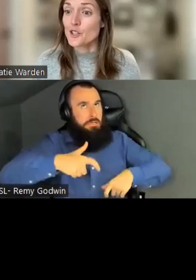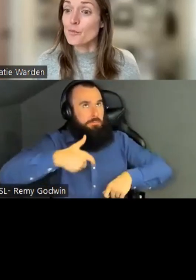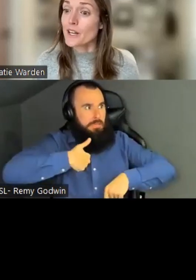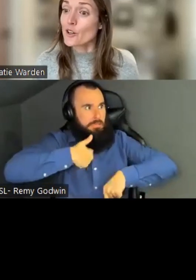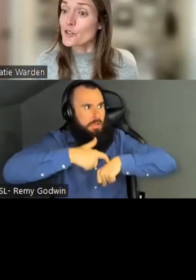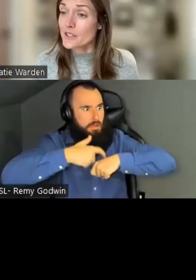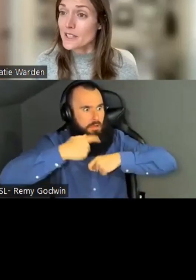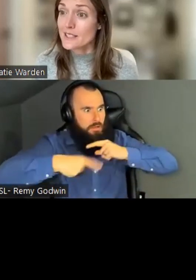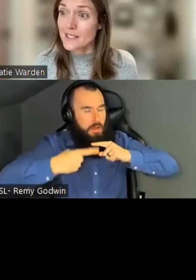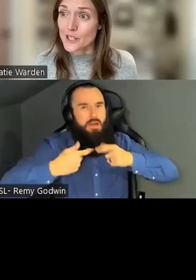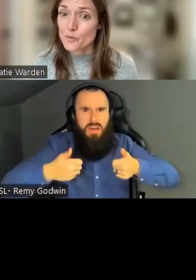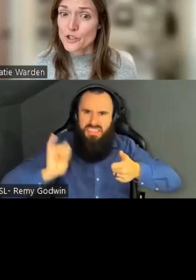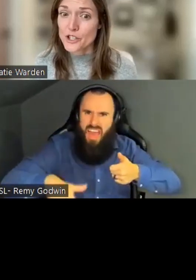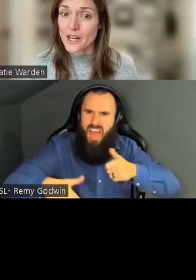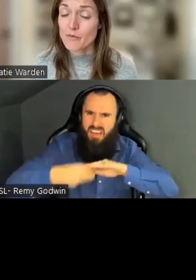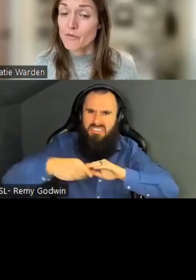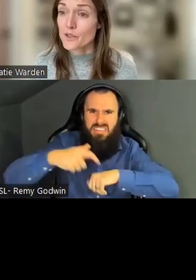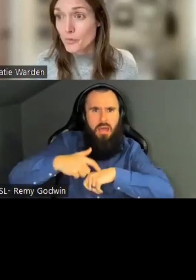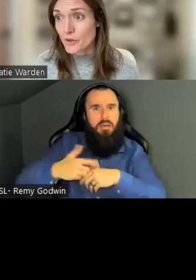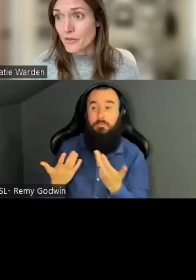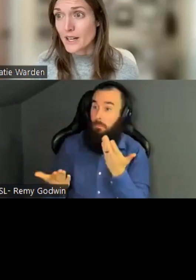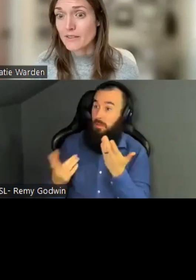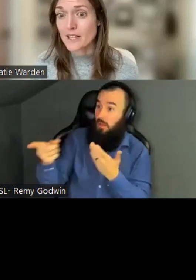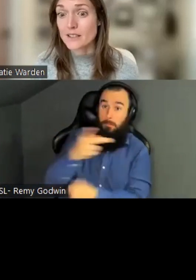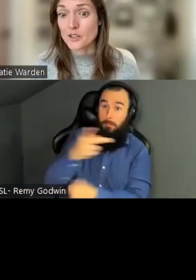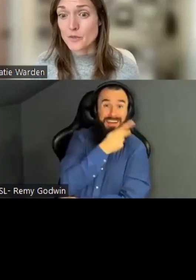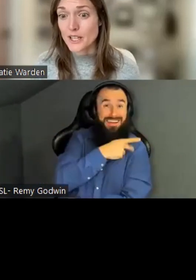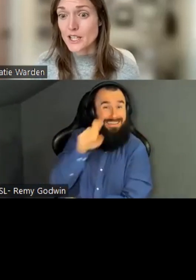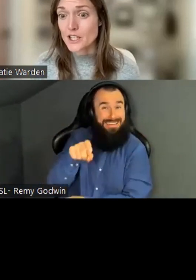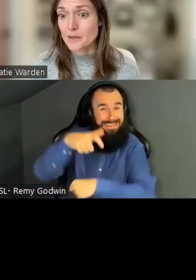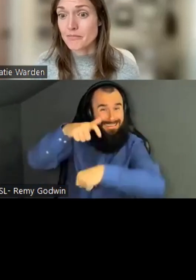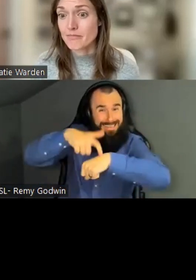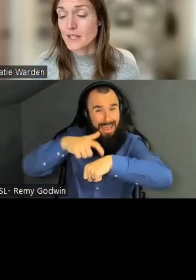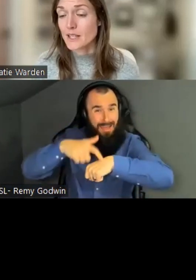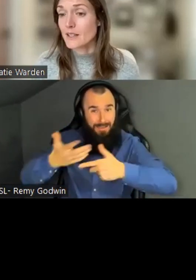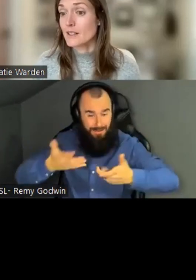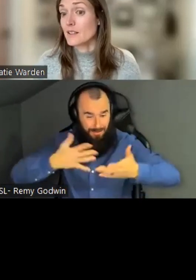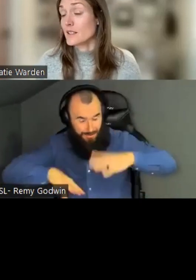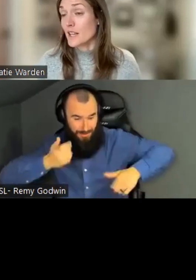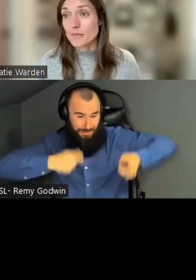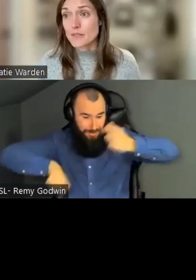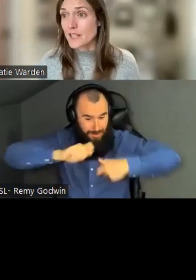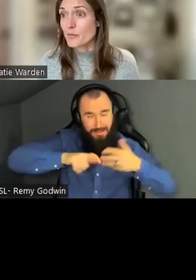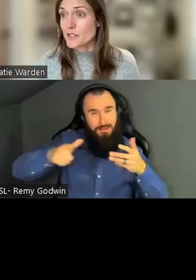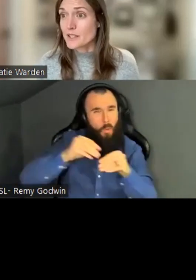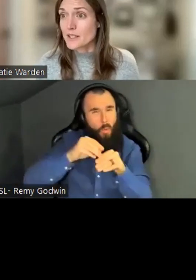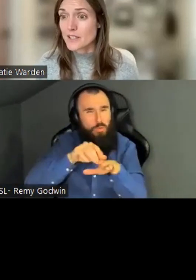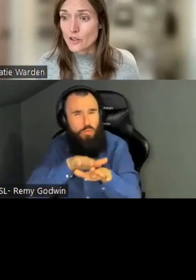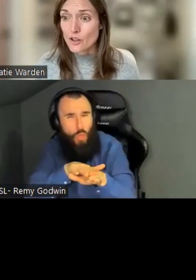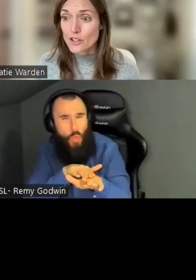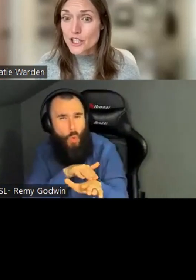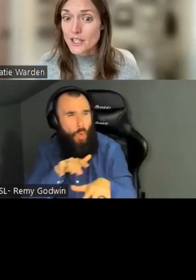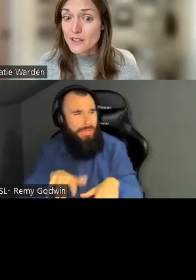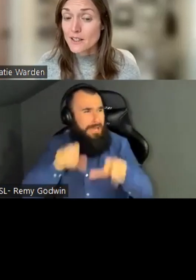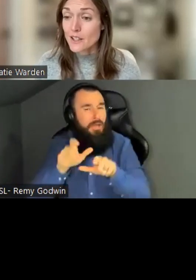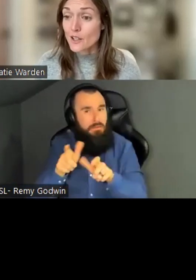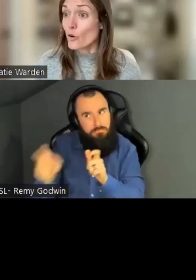You might also need to schedule more time to provide effective communication, time to set up assistive technology